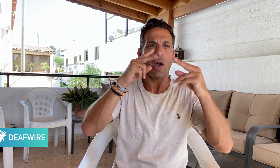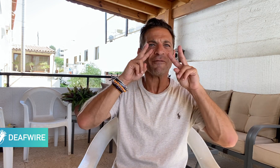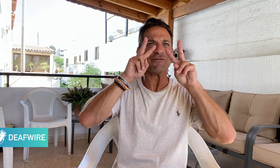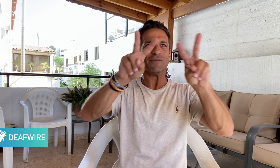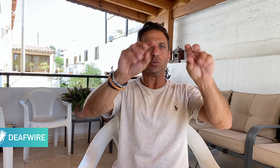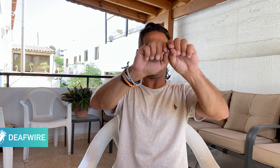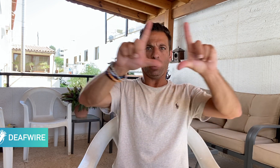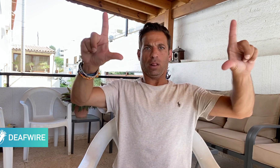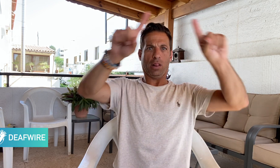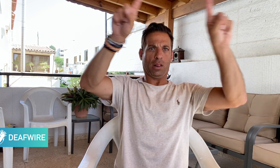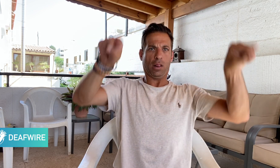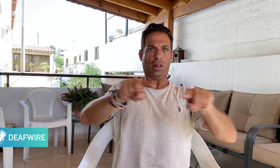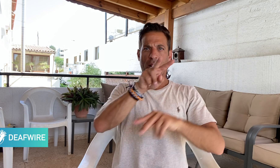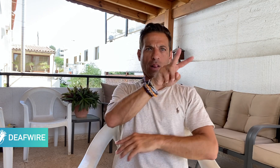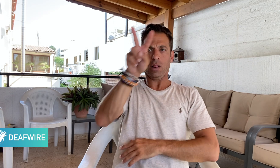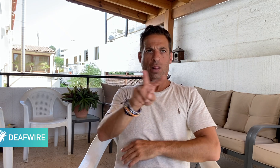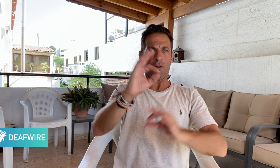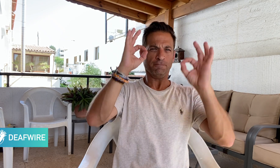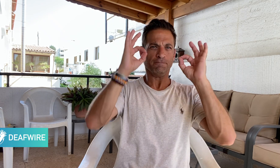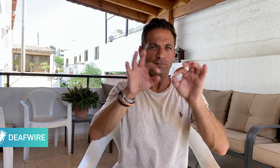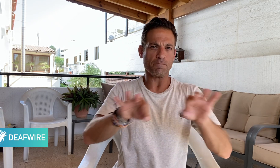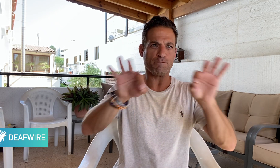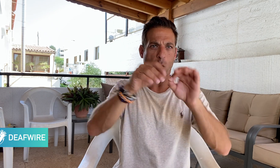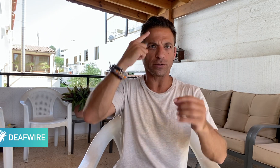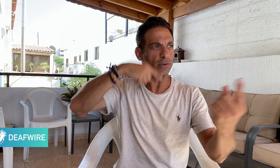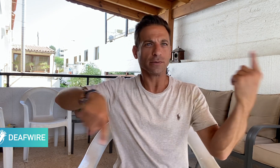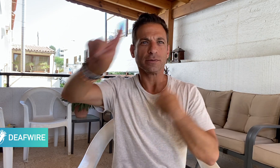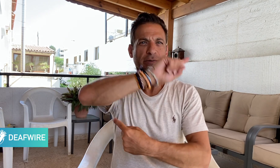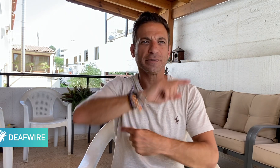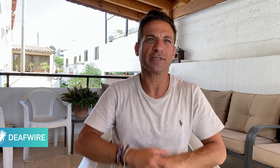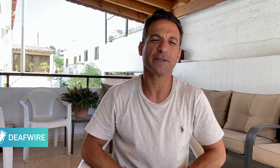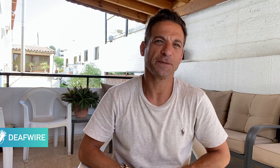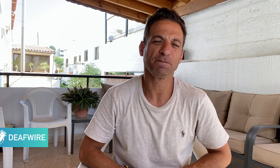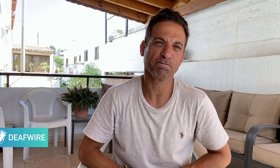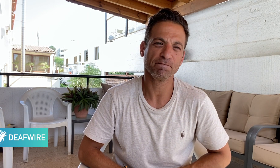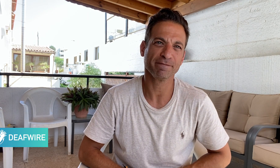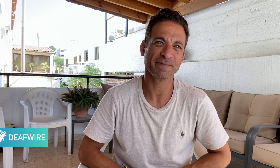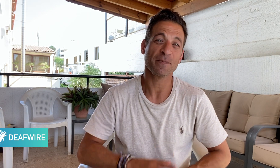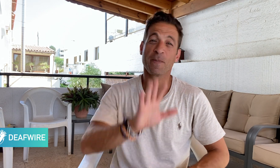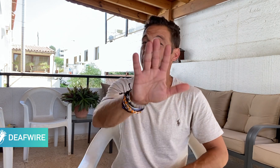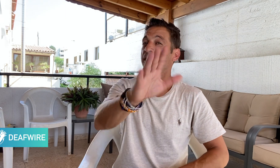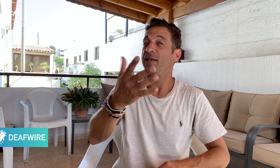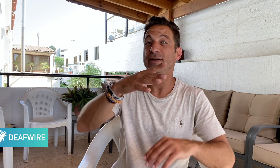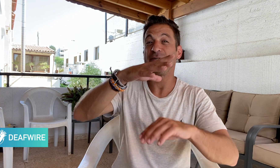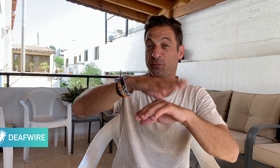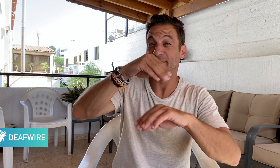the use of visuals.” In Sweden, Deaf people can use technology